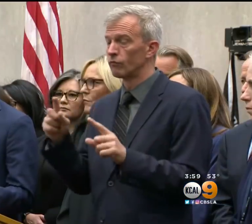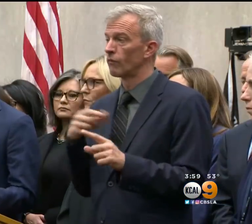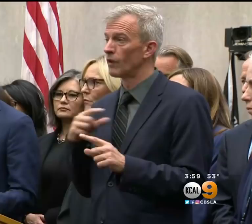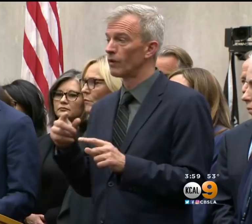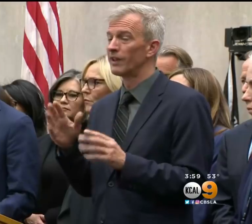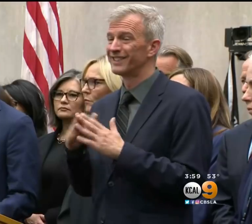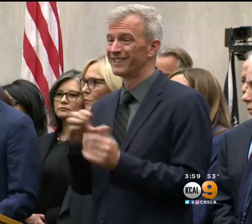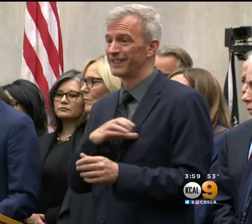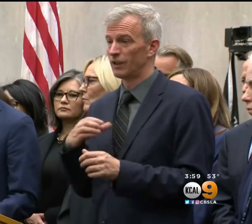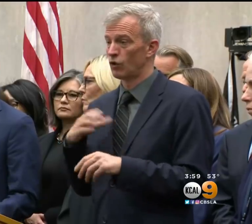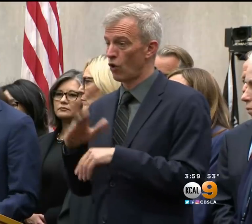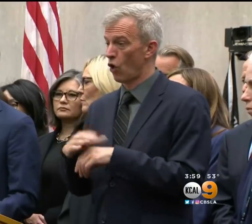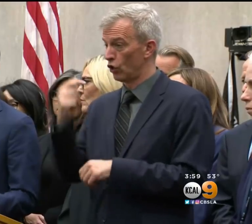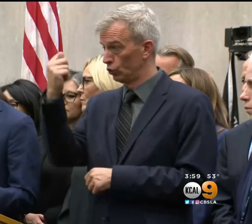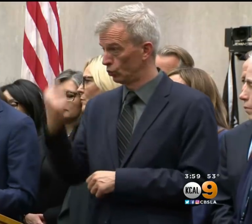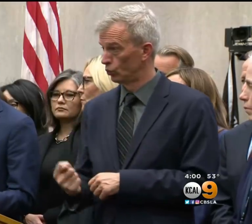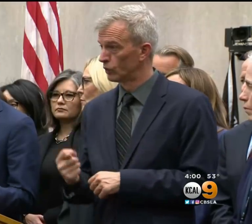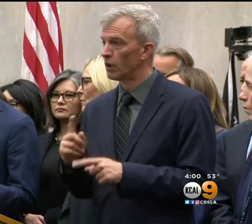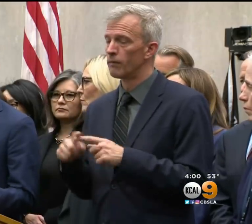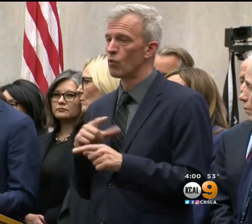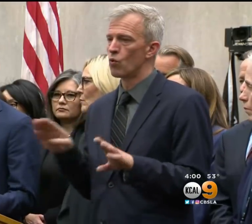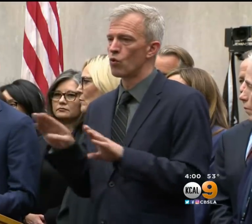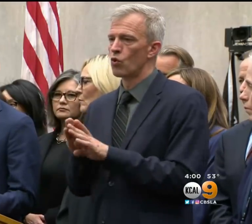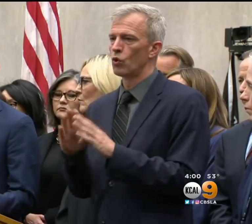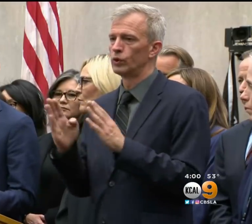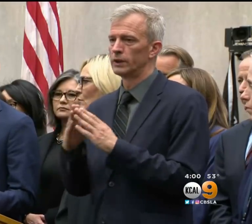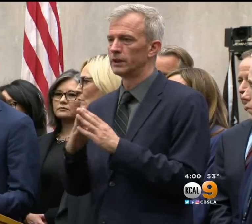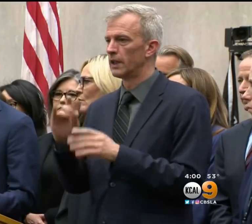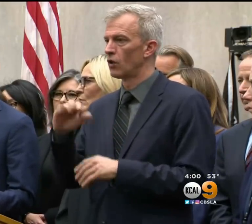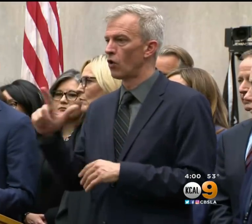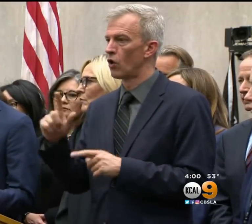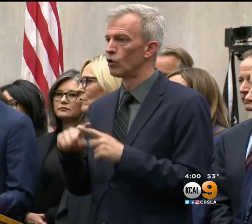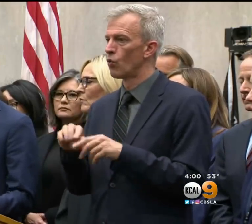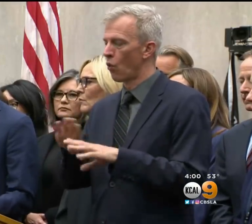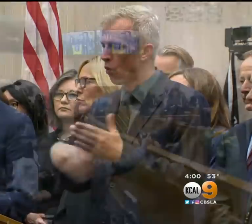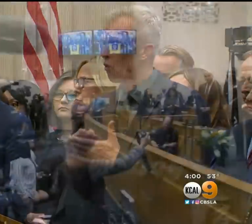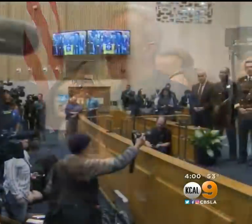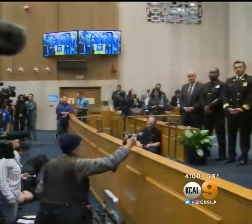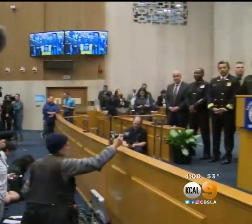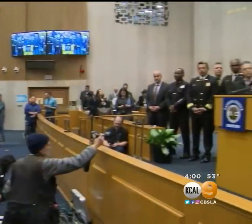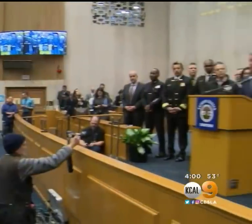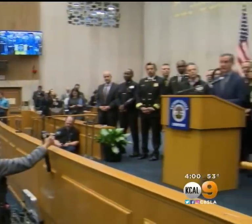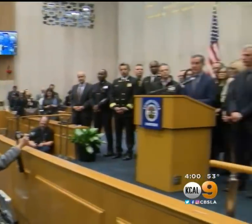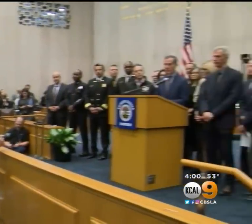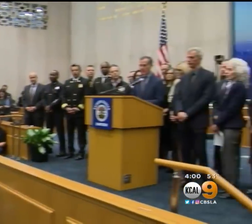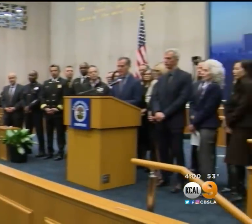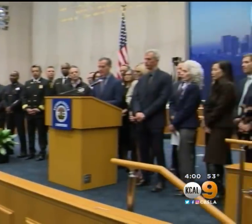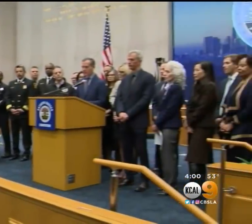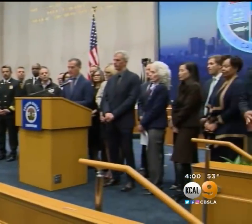OF SUPERVISORS OFFICE WHERE THEY HAD.